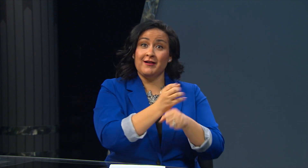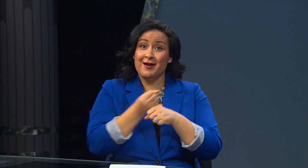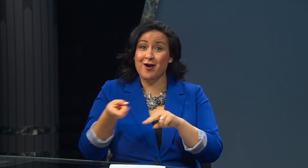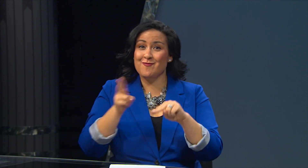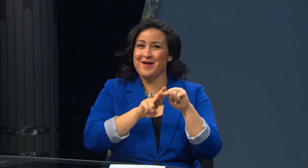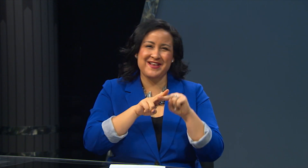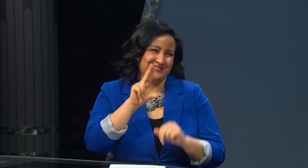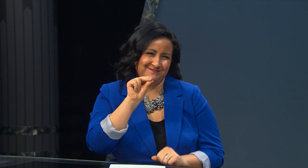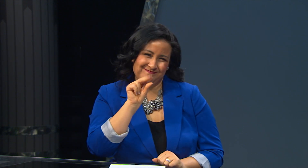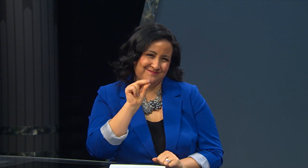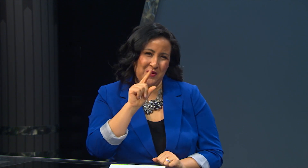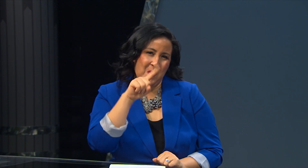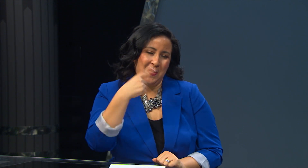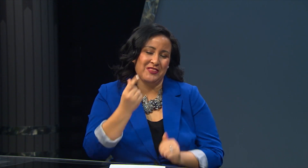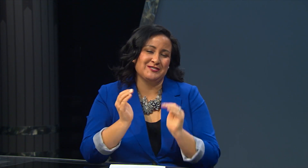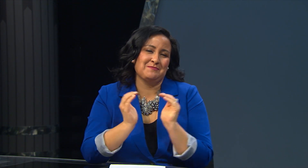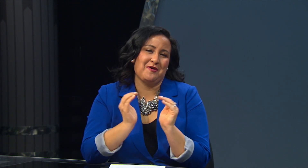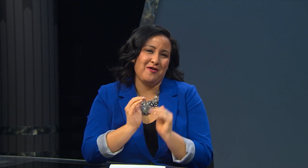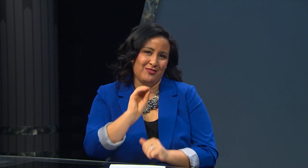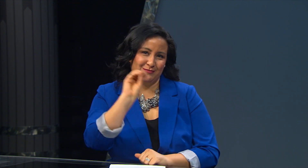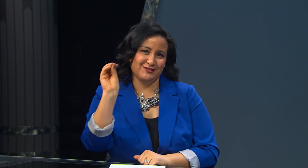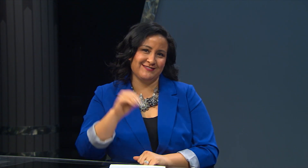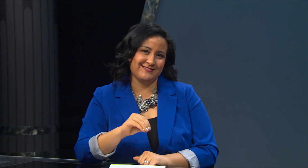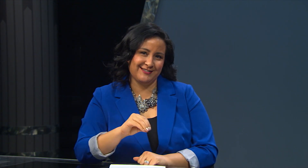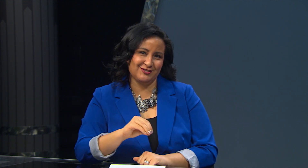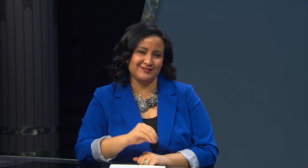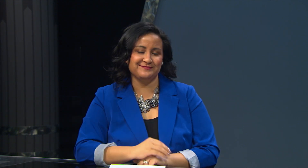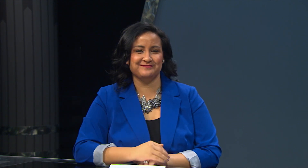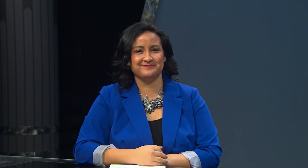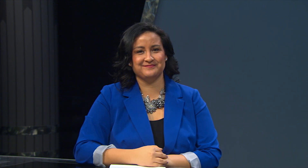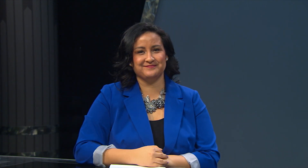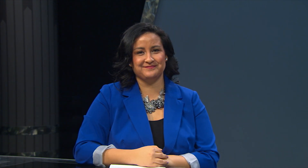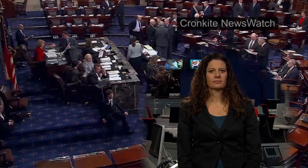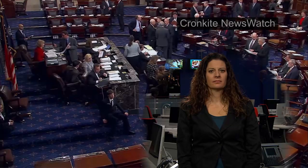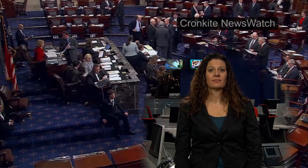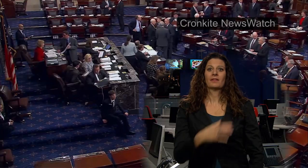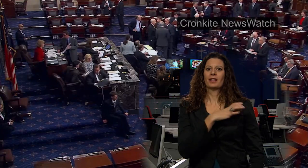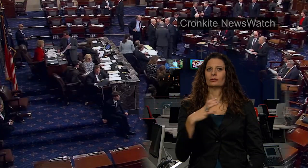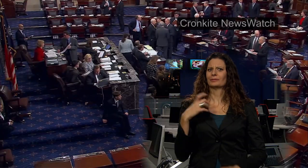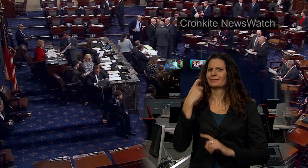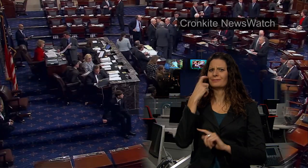MILLION FEDERAL CONTRACTORS.